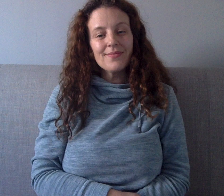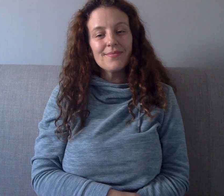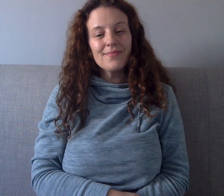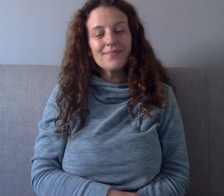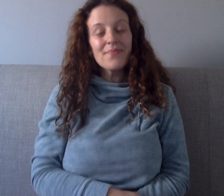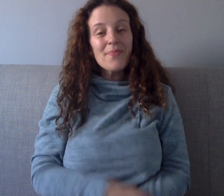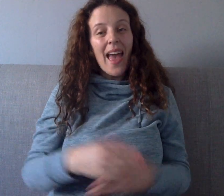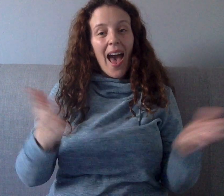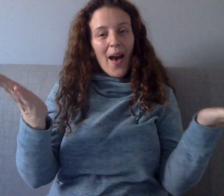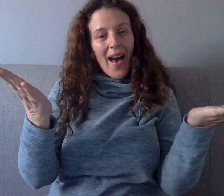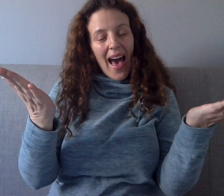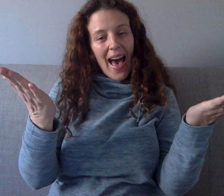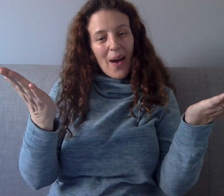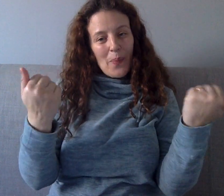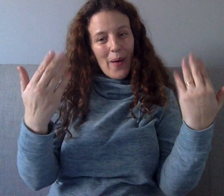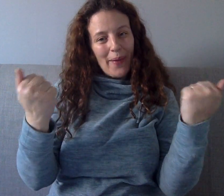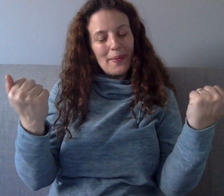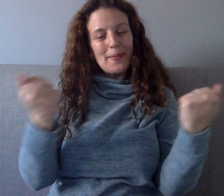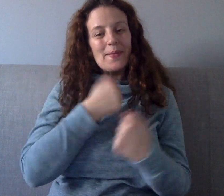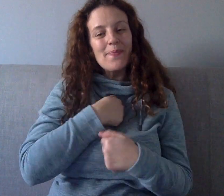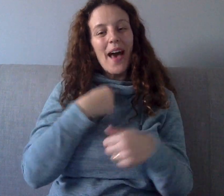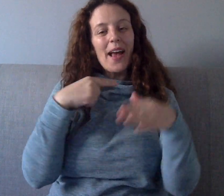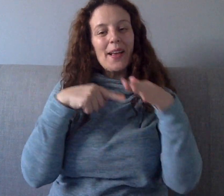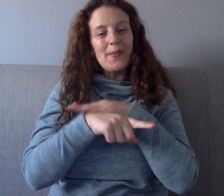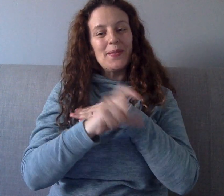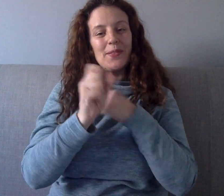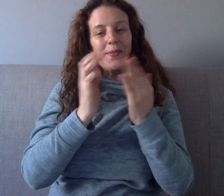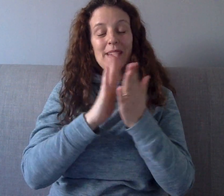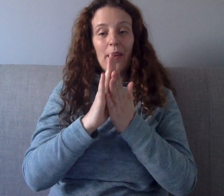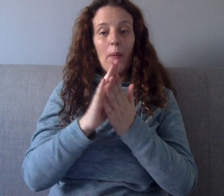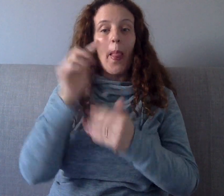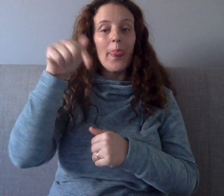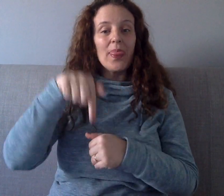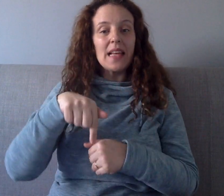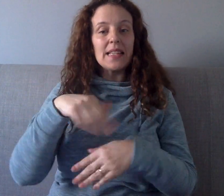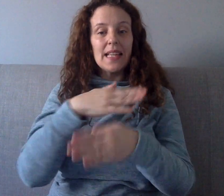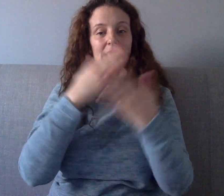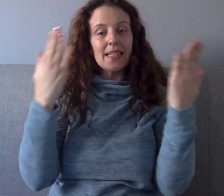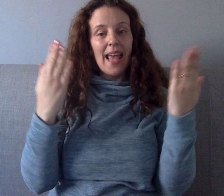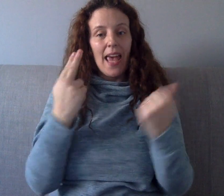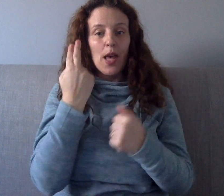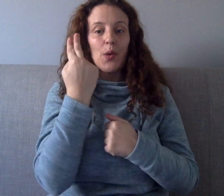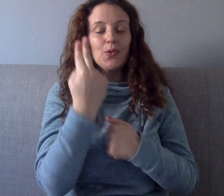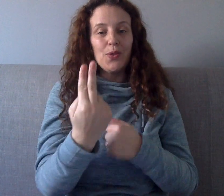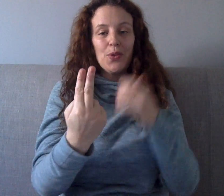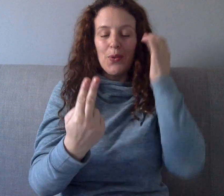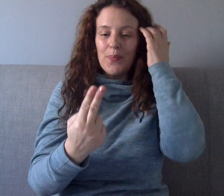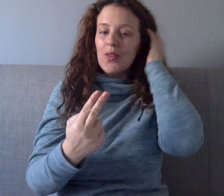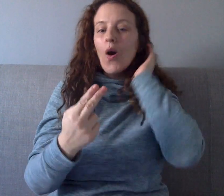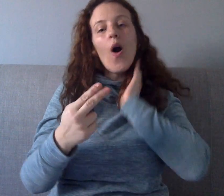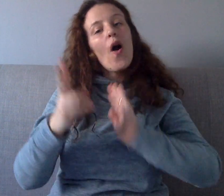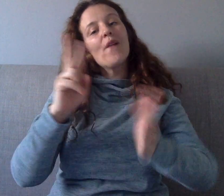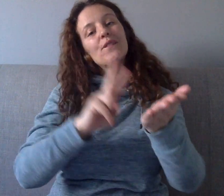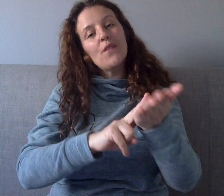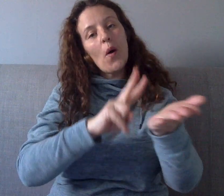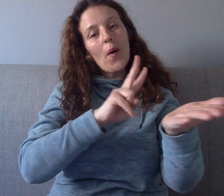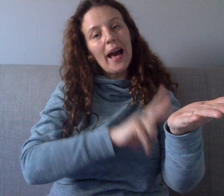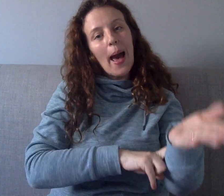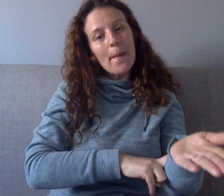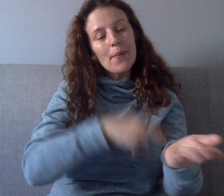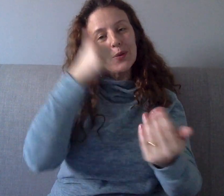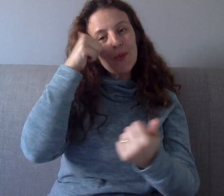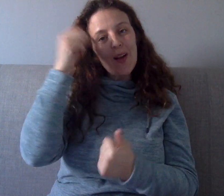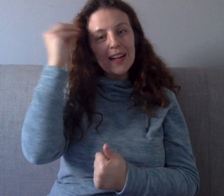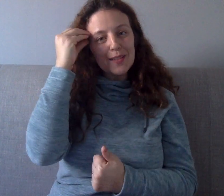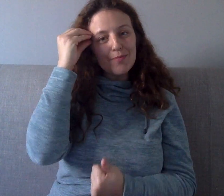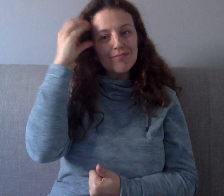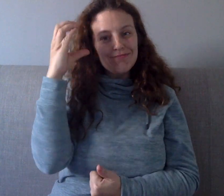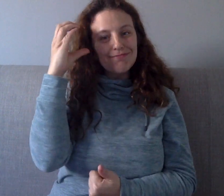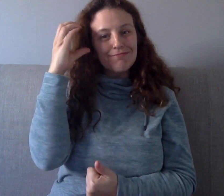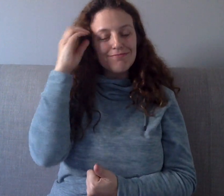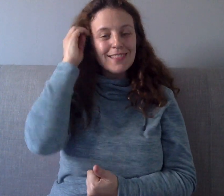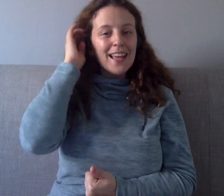Hi welcome to my YouTube channel, this is day 2 of of increasing your BSL vocabulary knowledge.